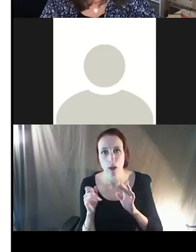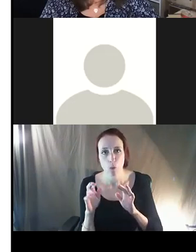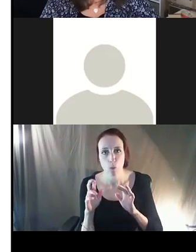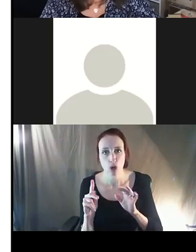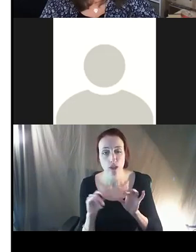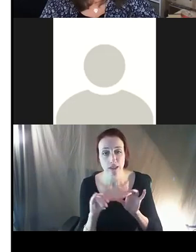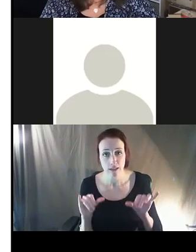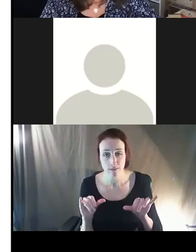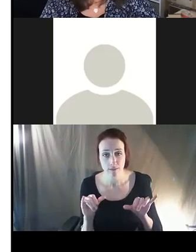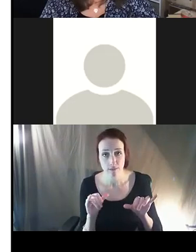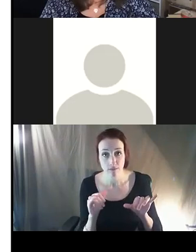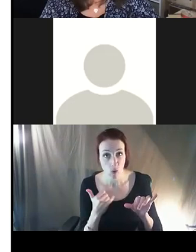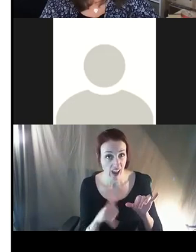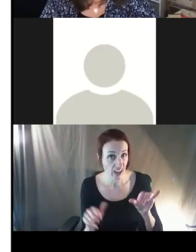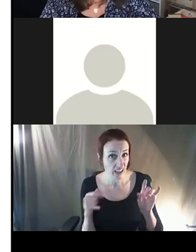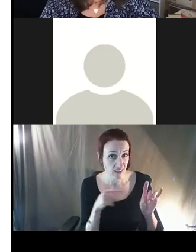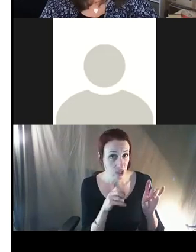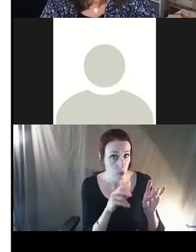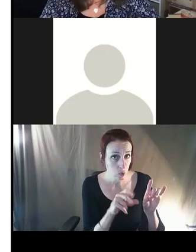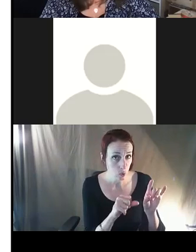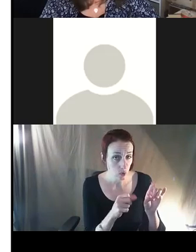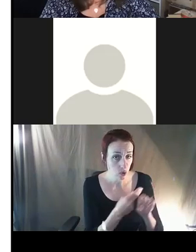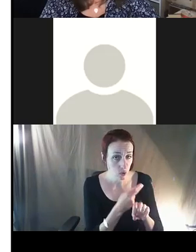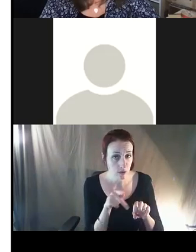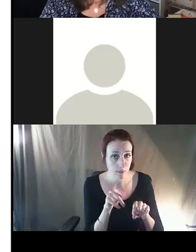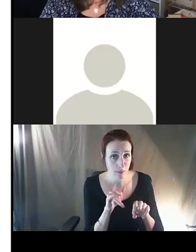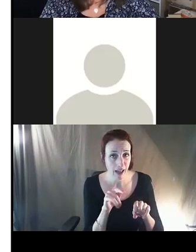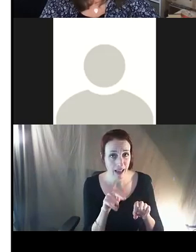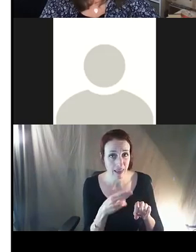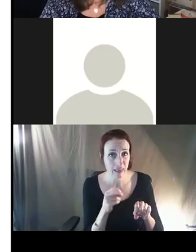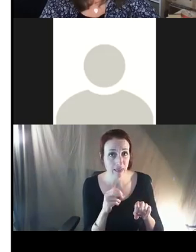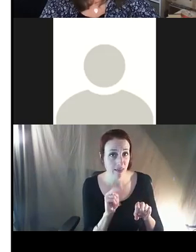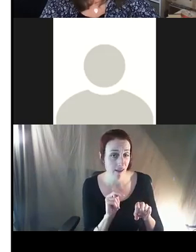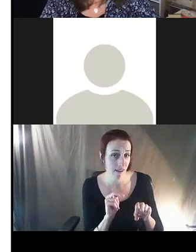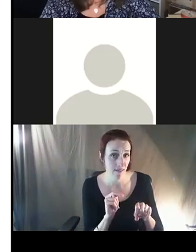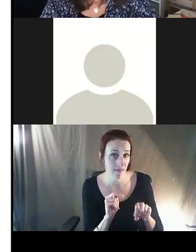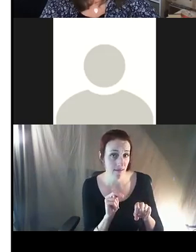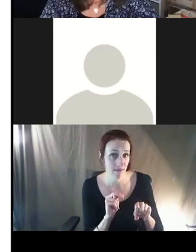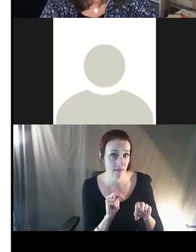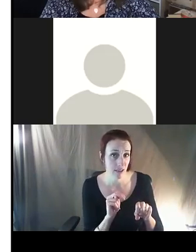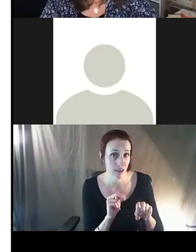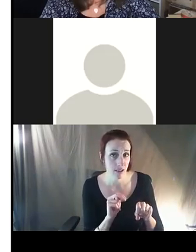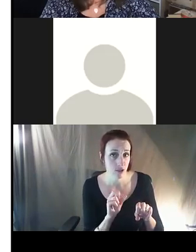That was the first question. One other comment as well that I will go ahead and share as long as I got it pulled up.